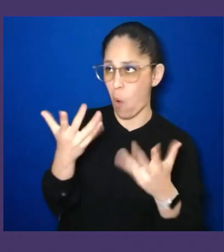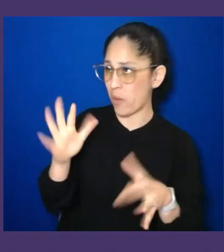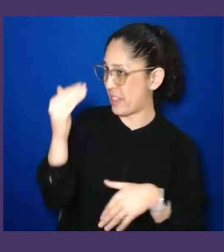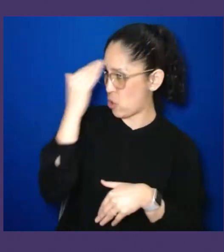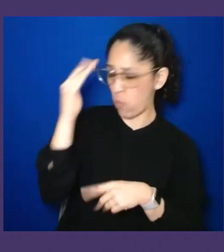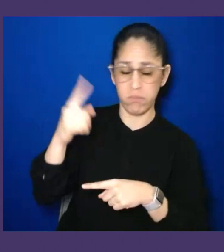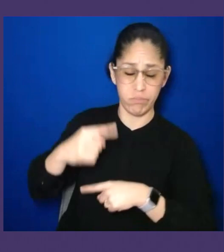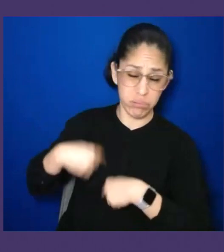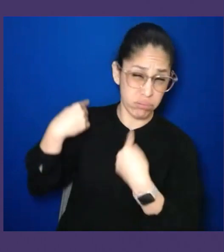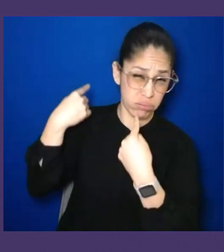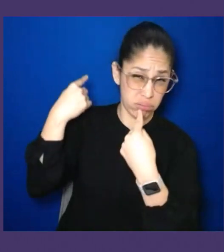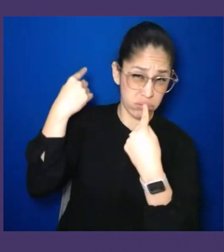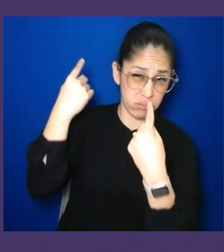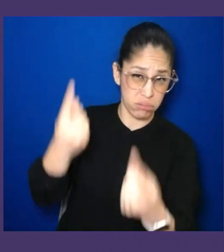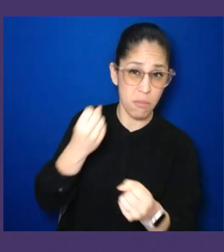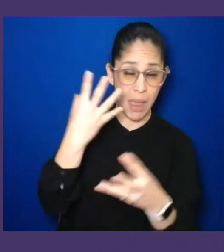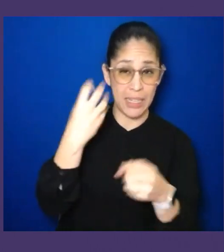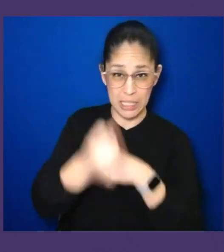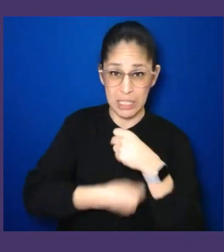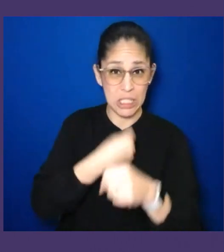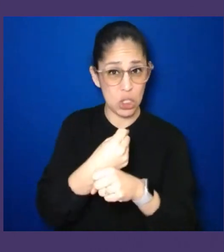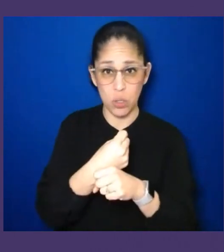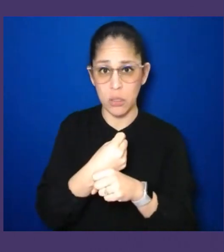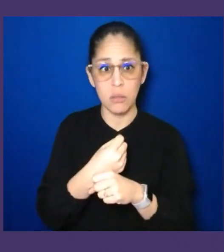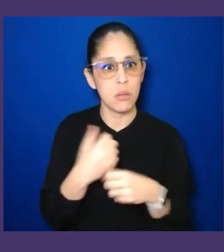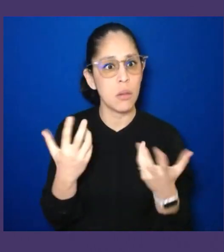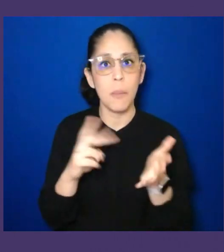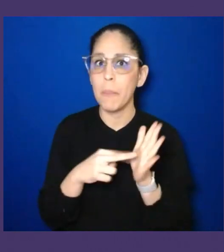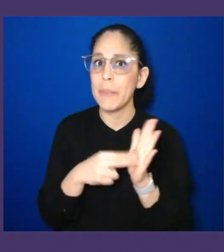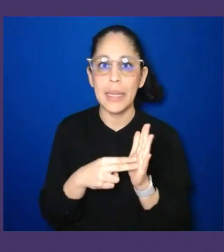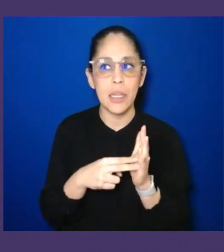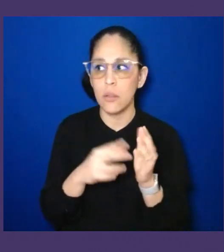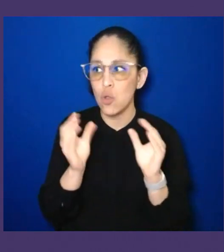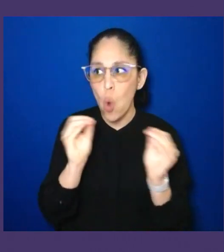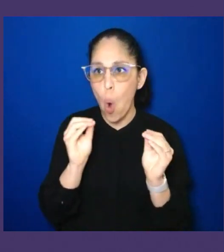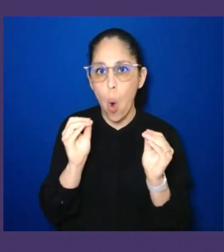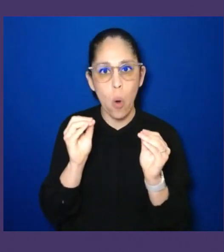It's not that there was any absence of information about discrimination